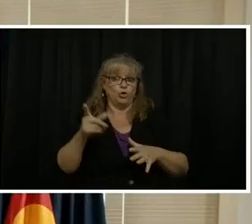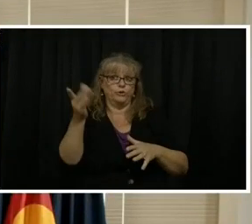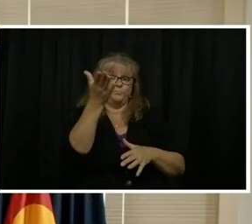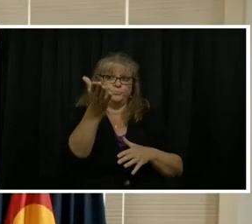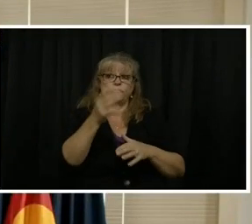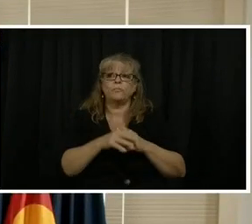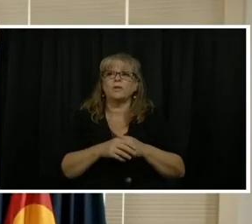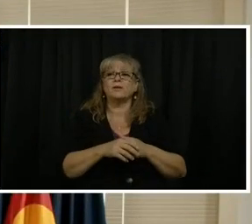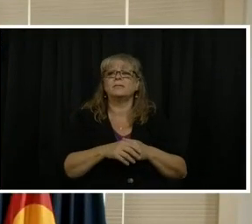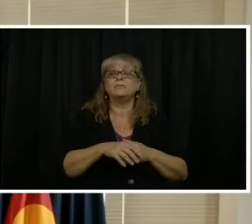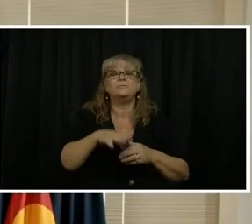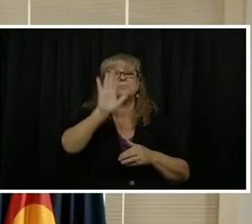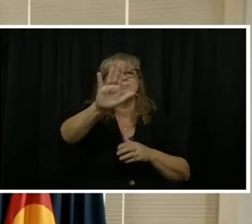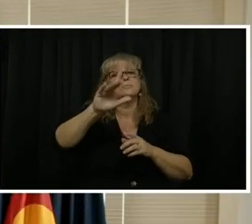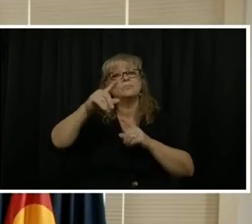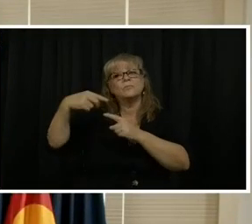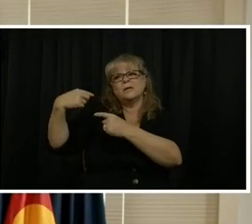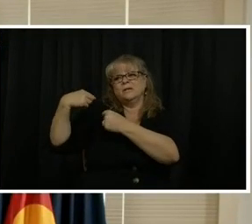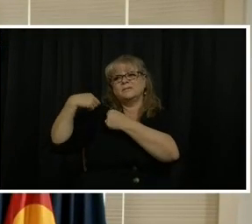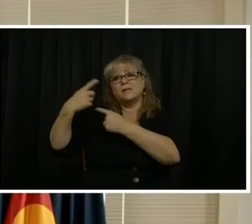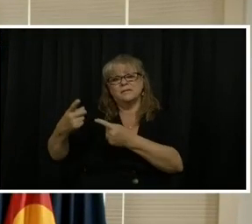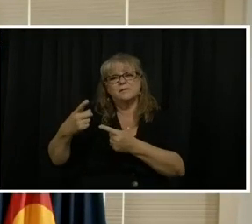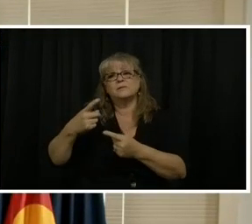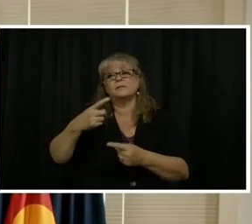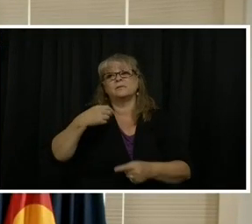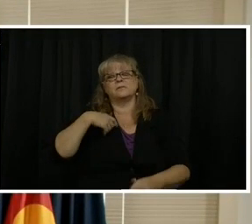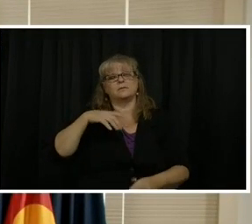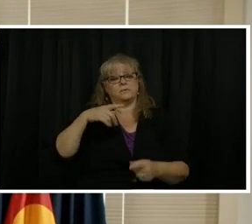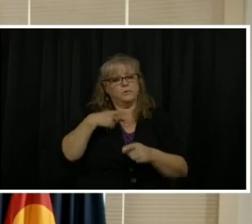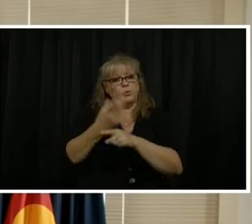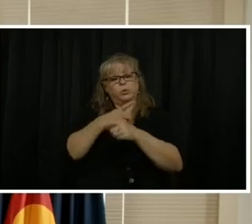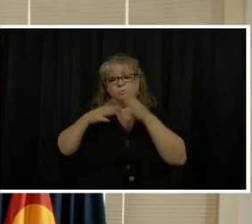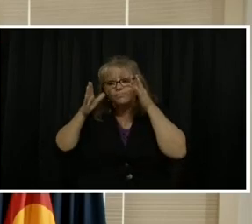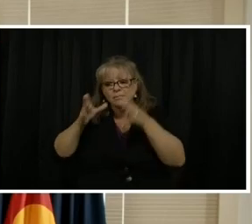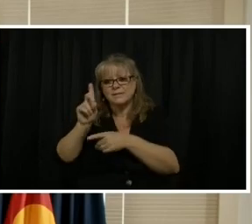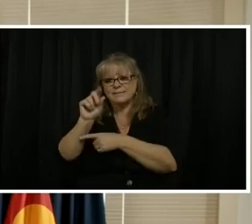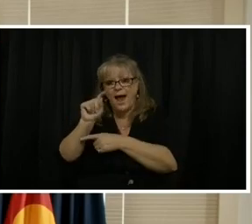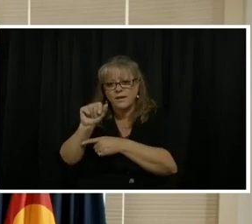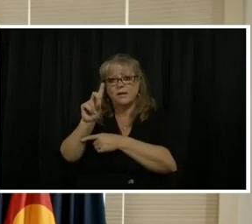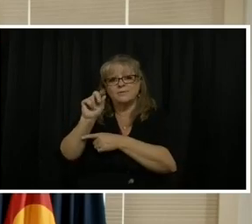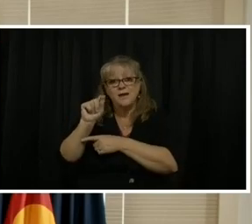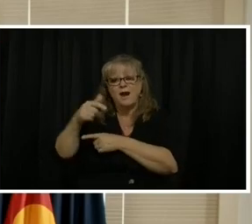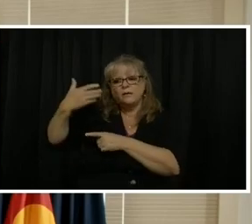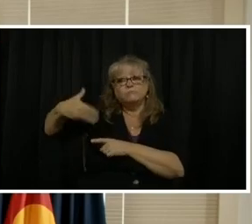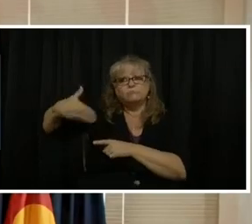CURRENTLY. THANK YOU VERY MUCH. WE TALKED ABOUT HOW MY